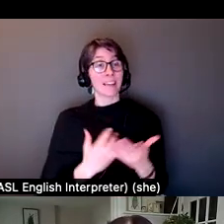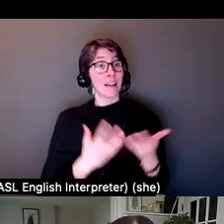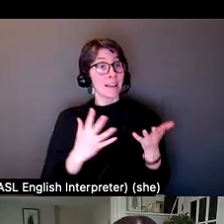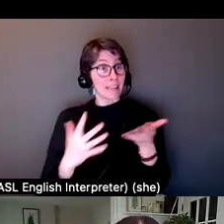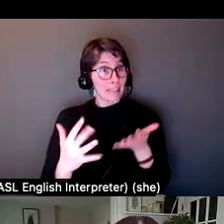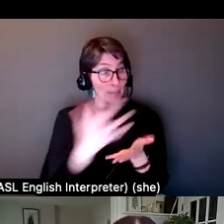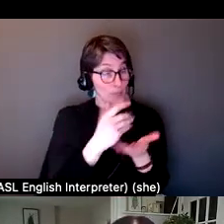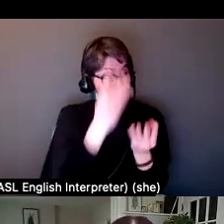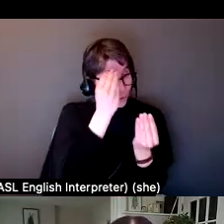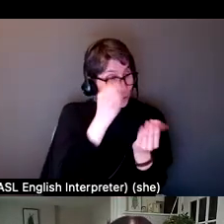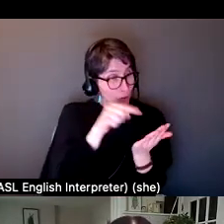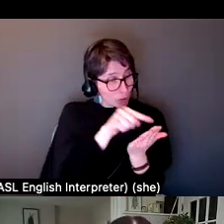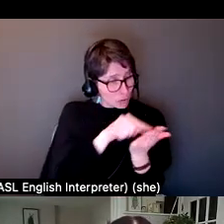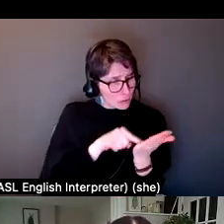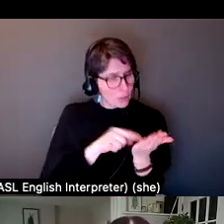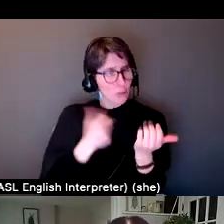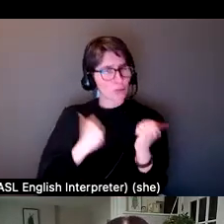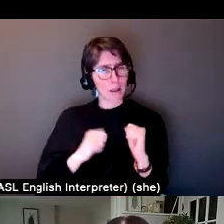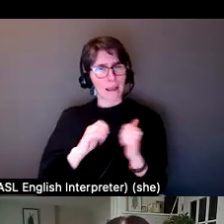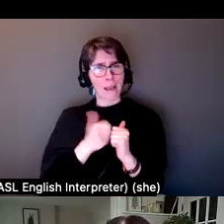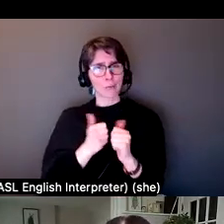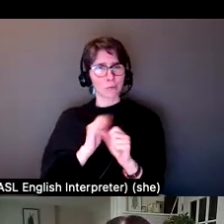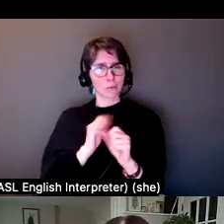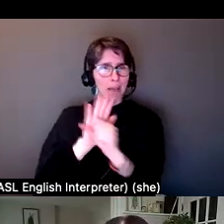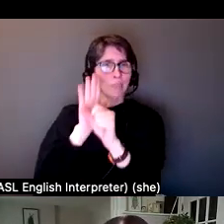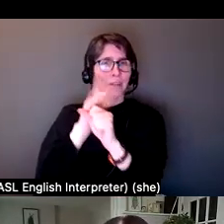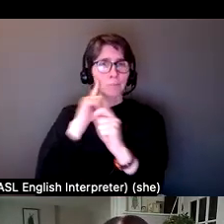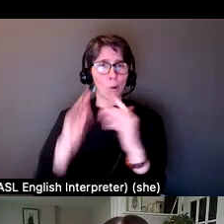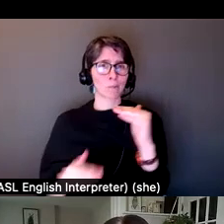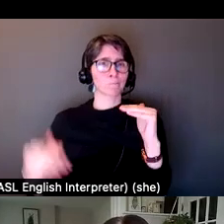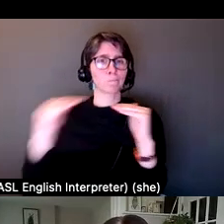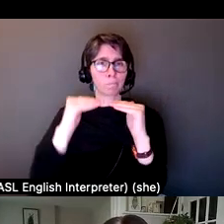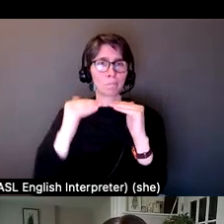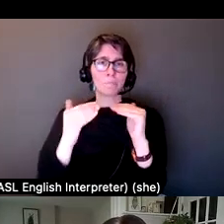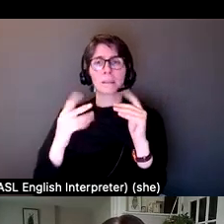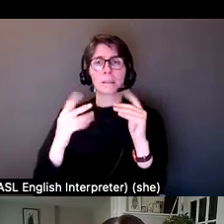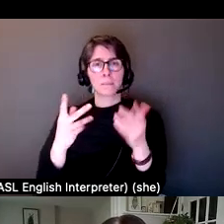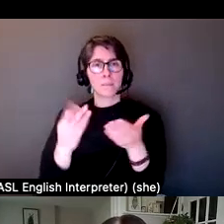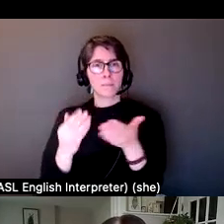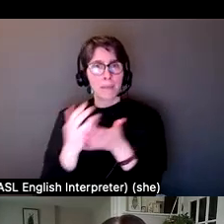specifically through companies conducting pay audits to see where their pay falls